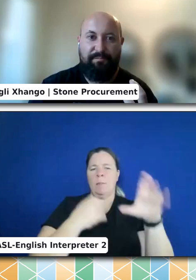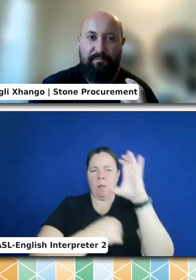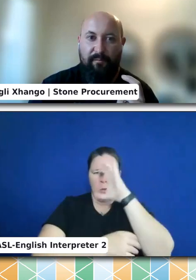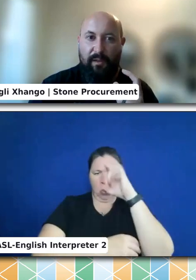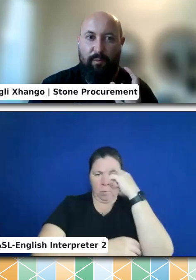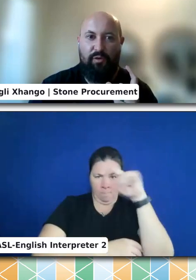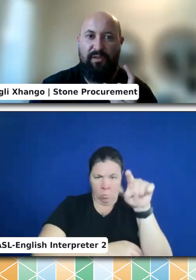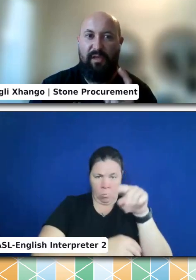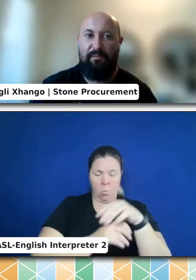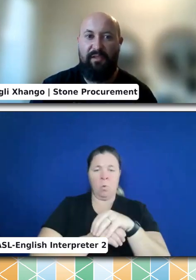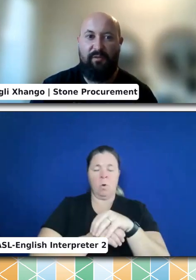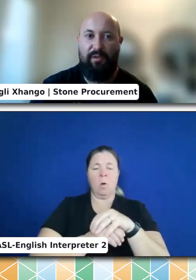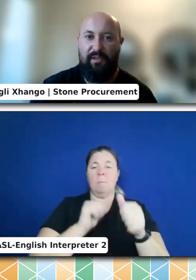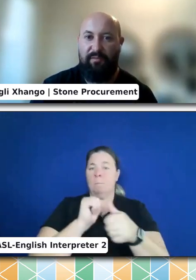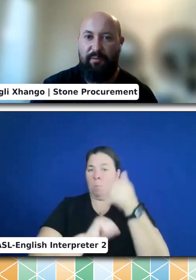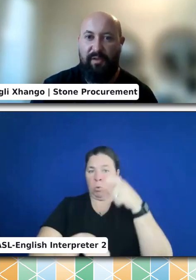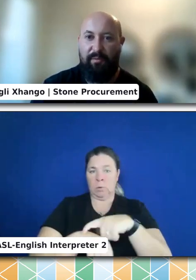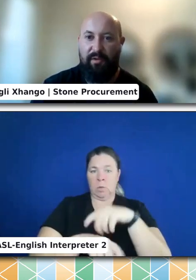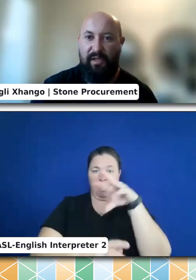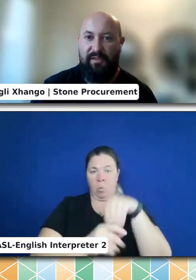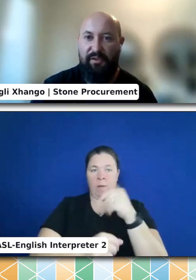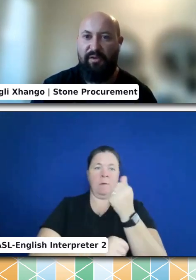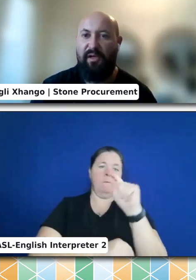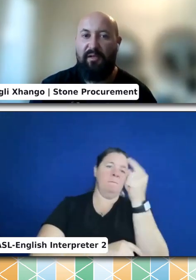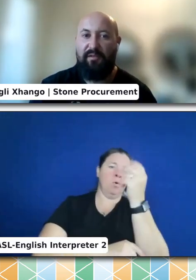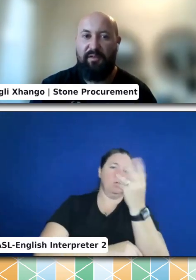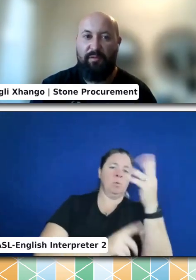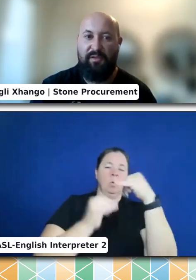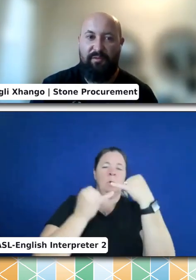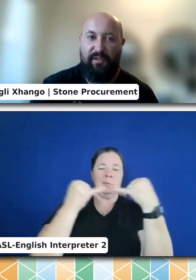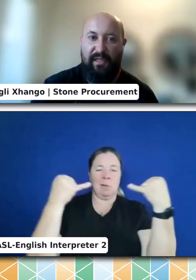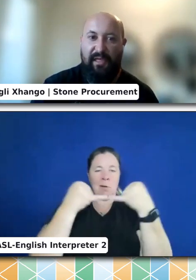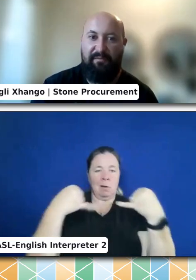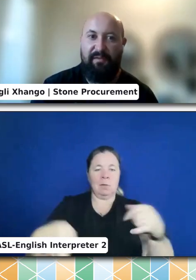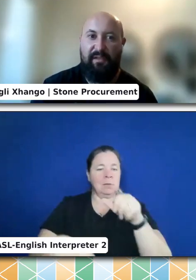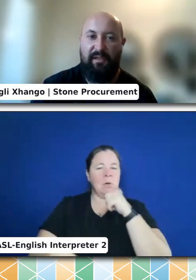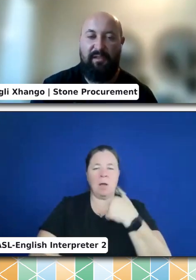Most of the time, it is within the first couple of lines here. This one doesn't really have.